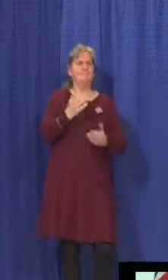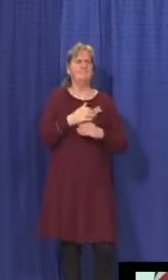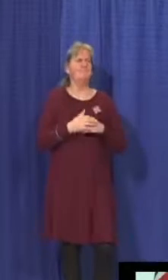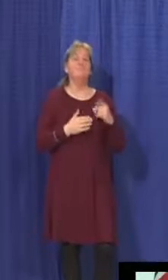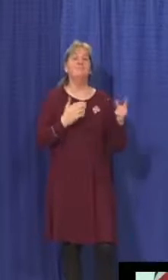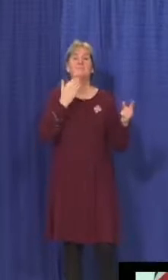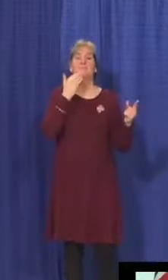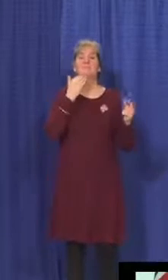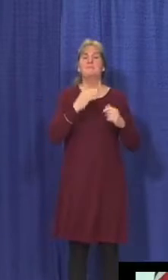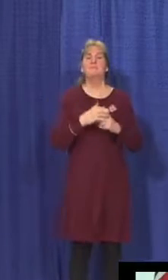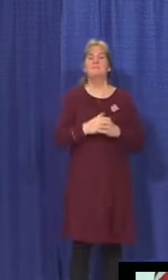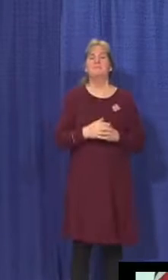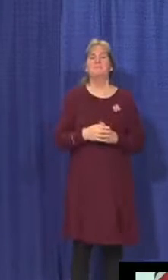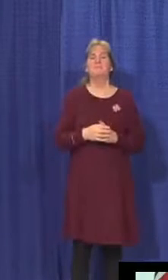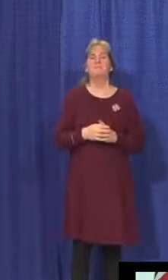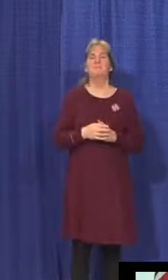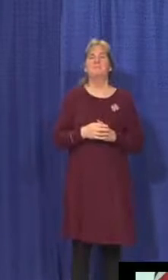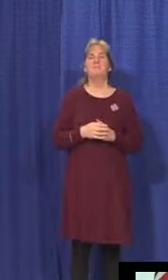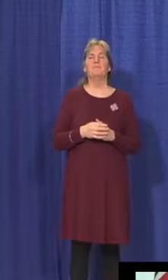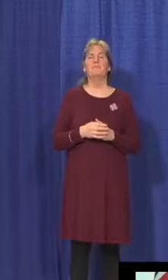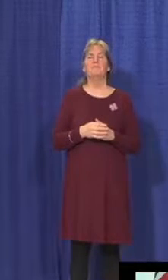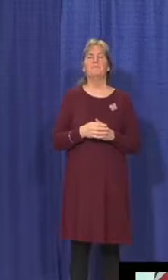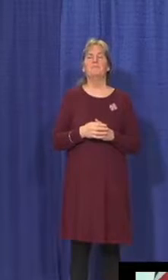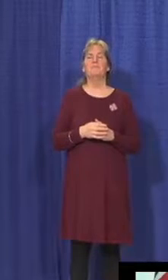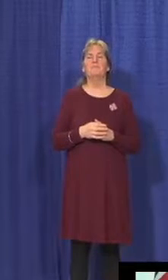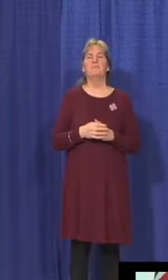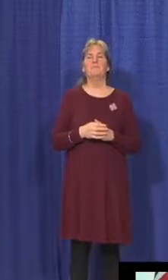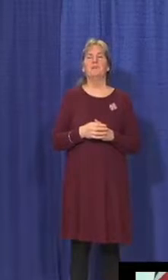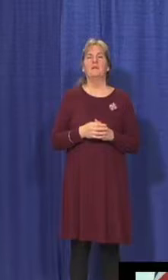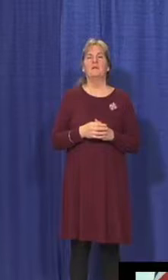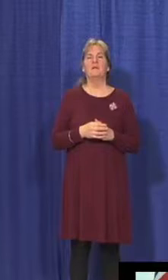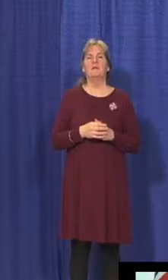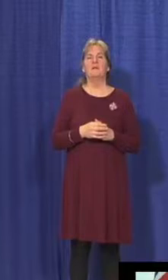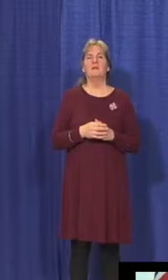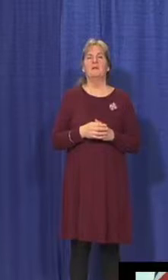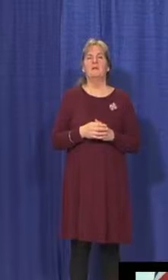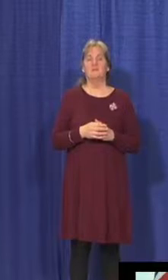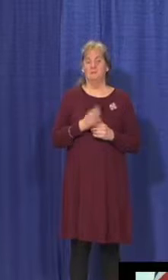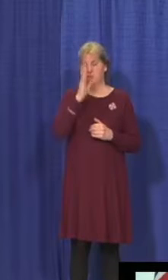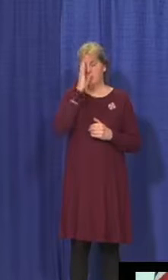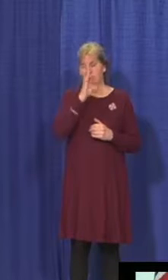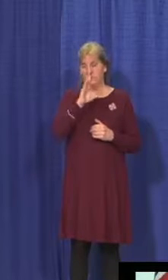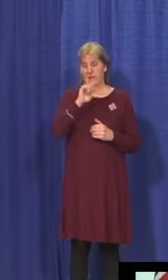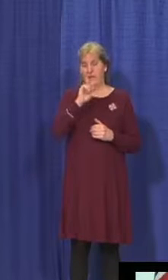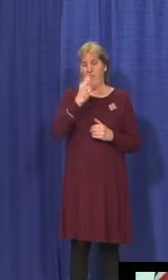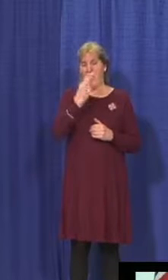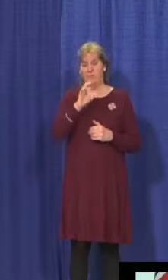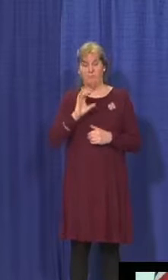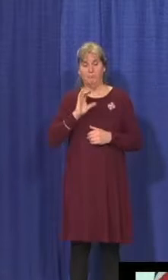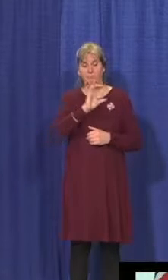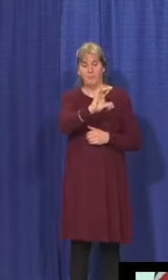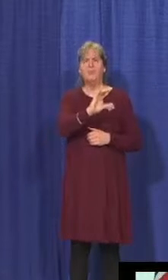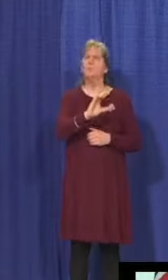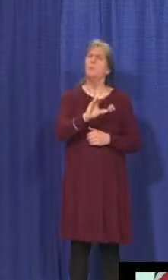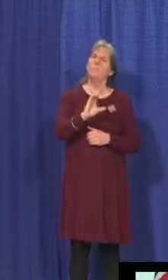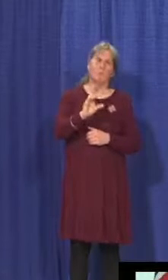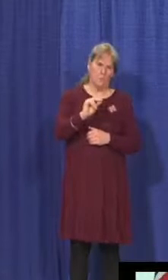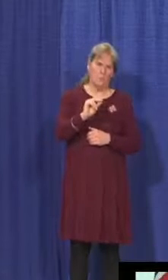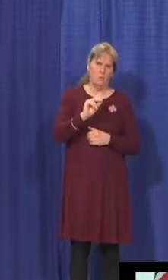Could you clarify that, please. Thank you. Know, I would say that you won't get straight up cash.